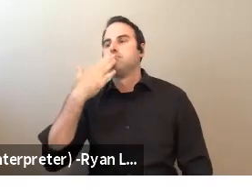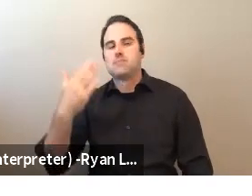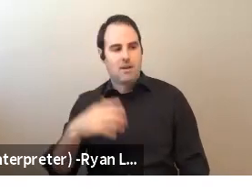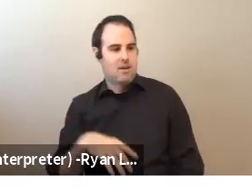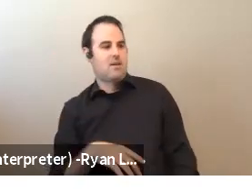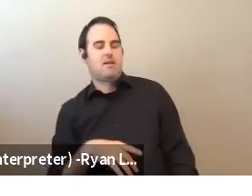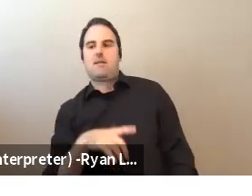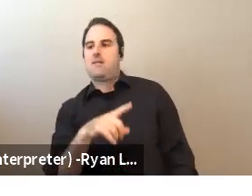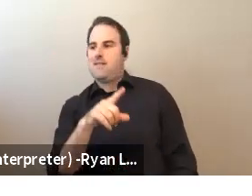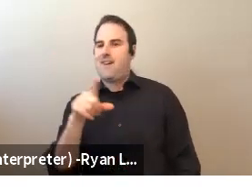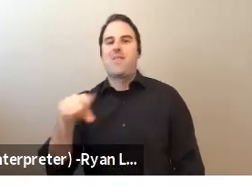Sally Potter: Okay, so